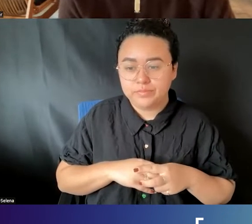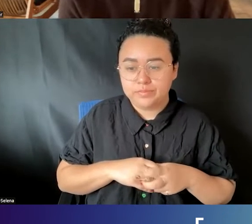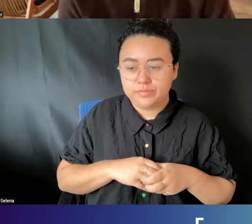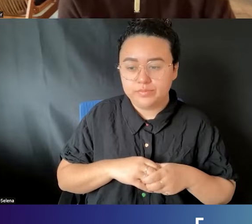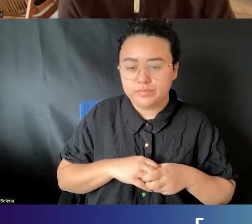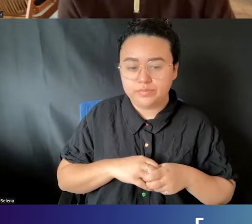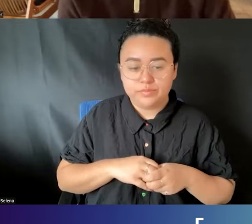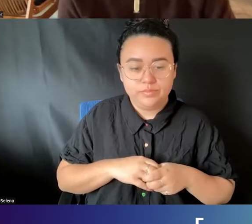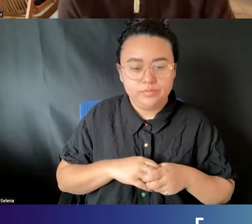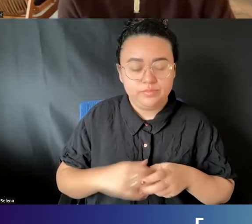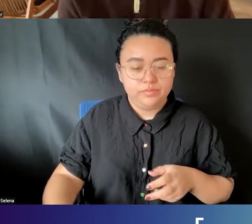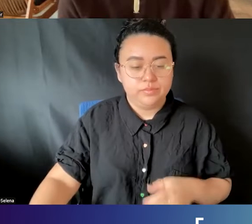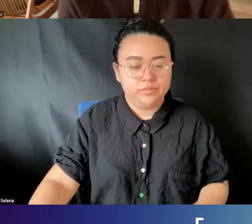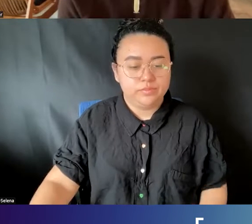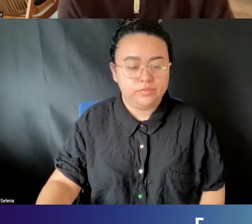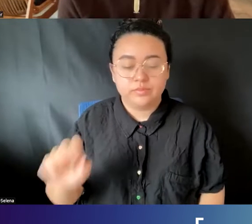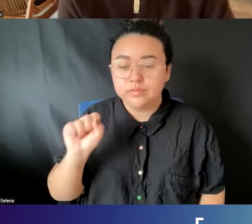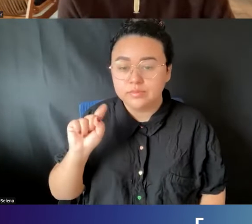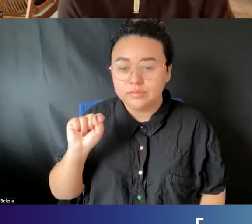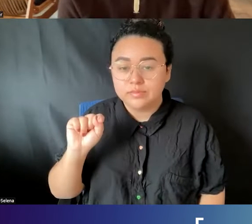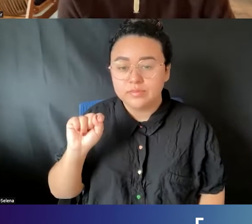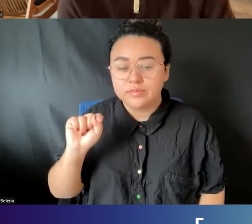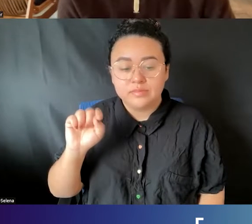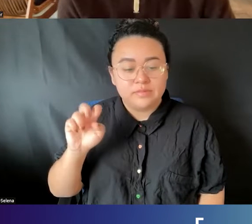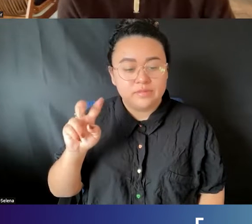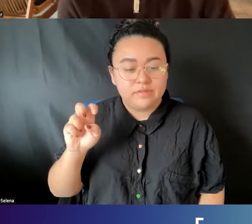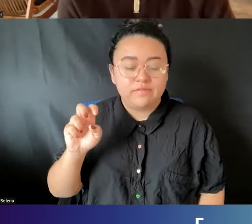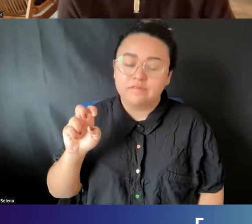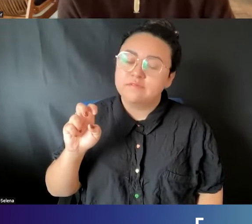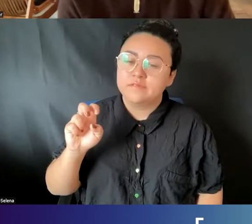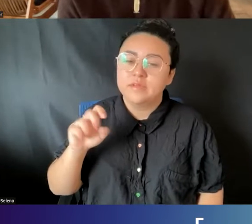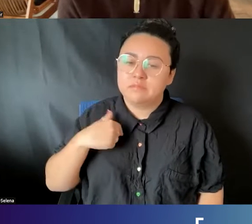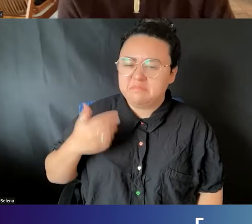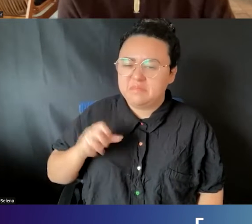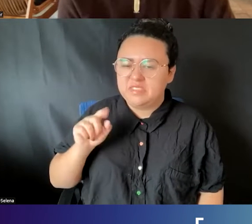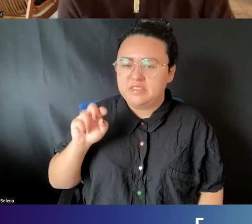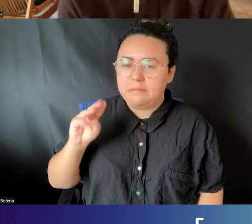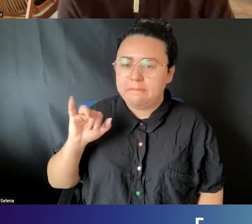Hi, I'm Steve Maing, and I'm calling in from Queens, New York,